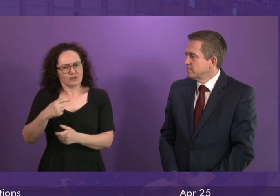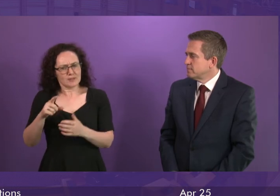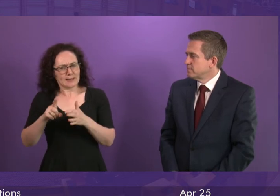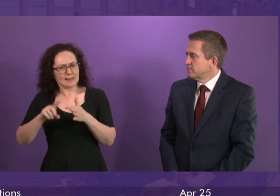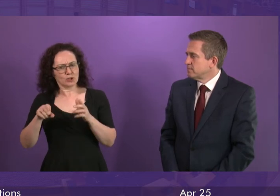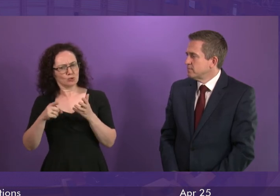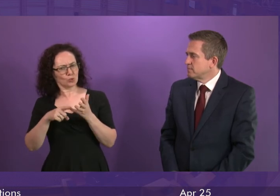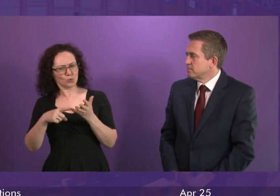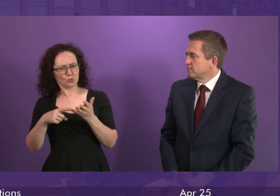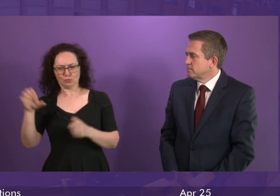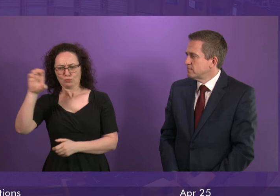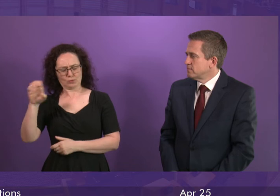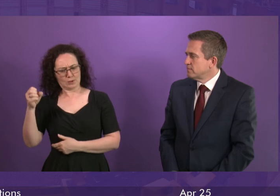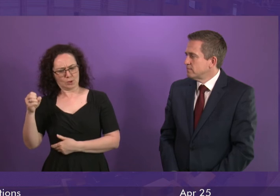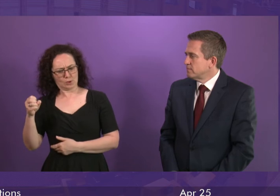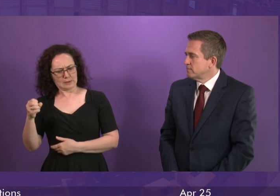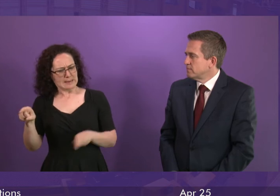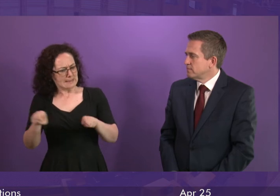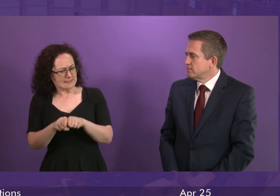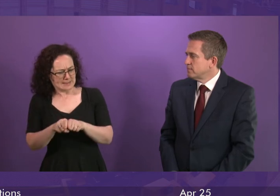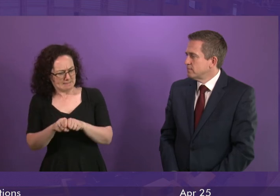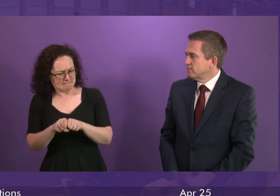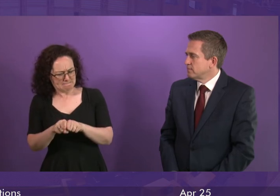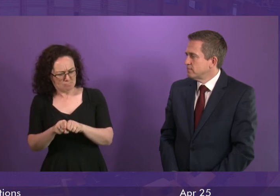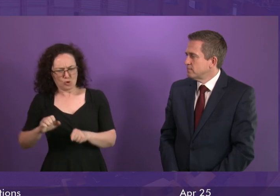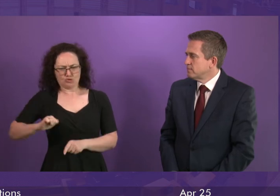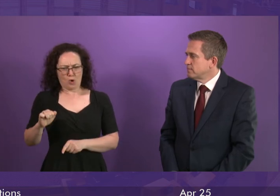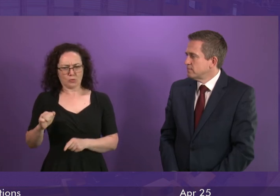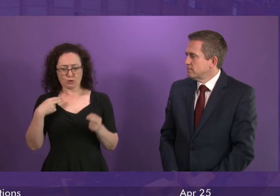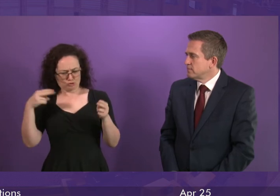or smaller than Scotland. Nobody is going to force them out of the EU against their